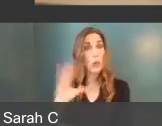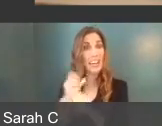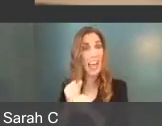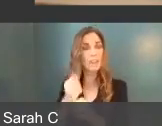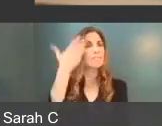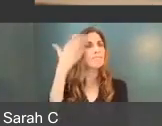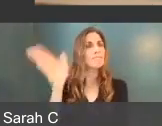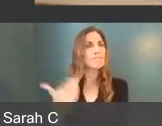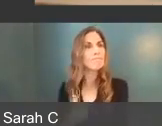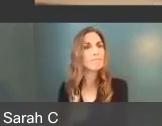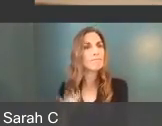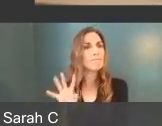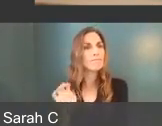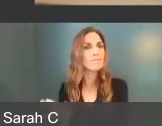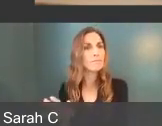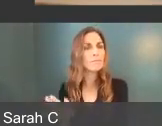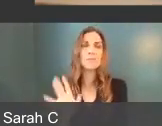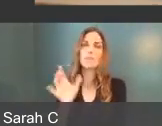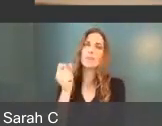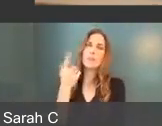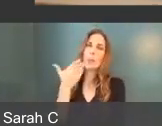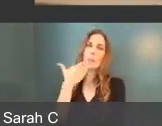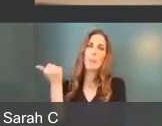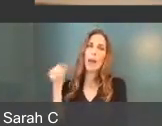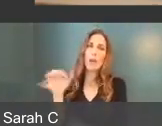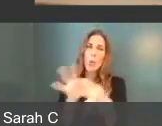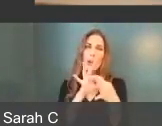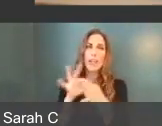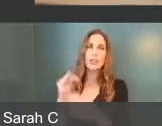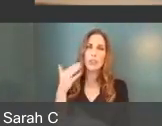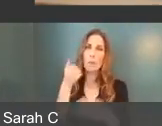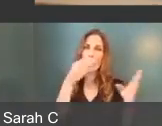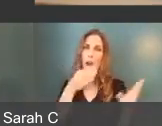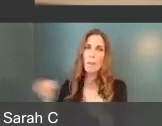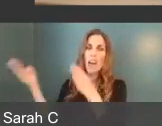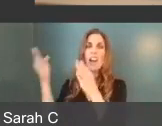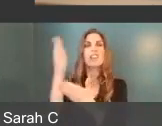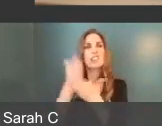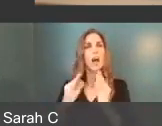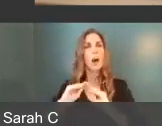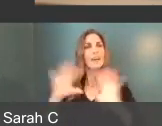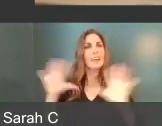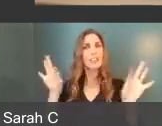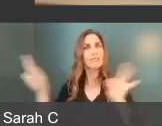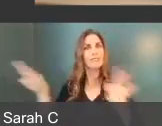So I think better coordination and better planning and some certainty would be so helpful. You know, if